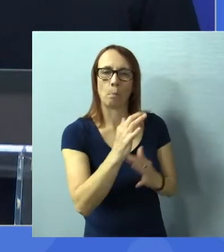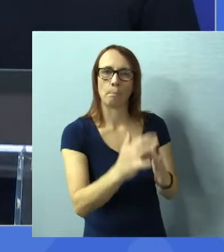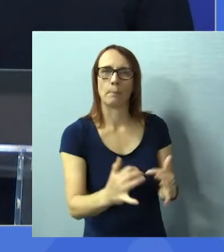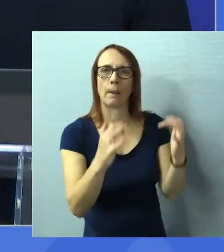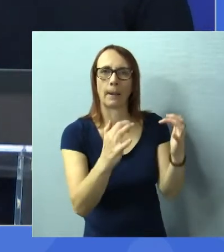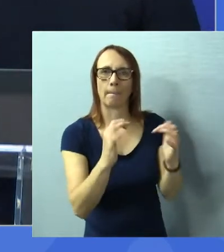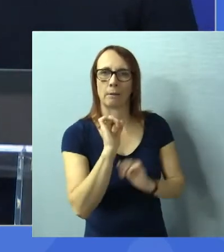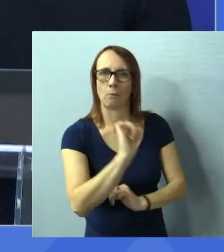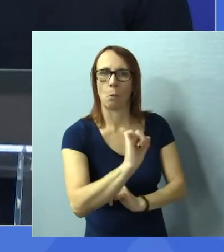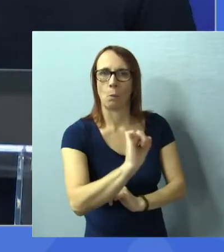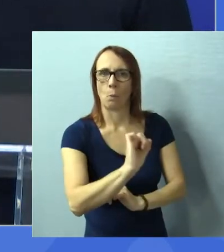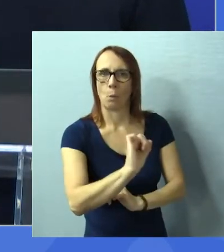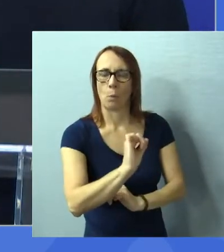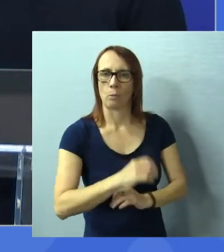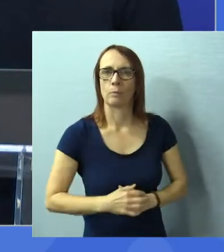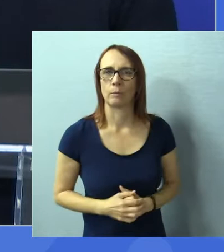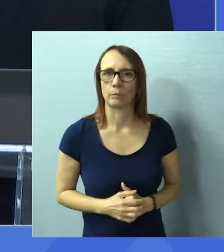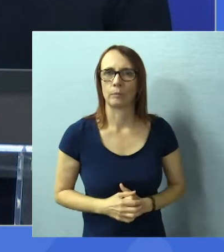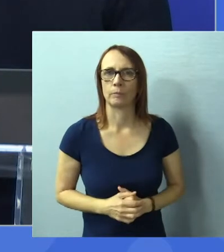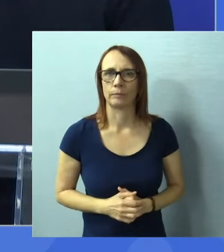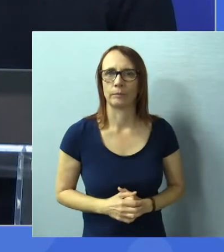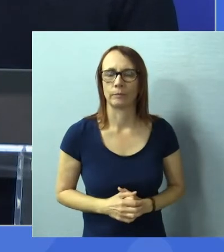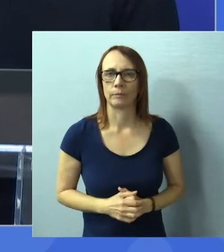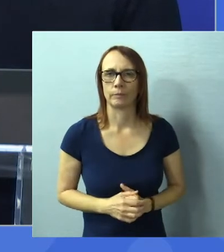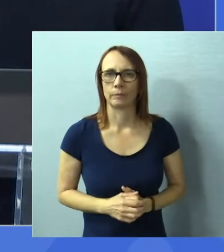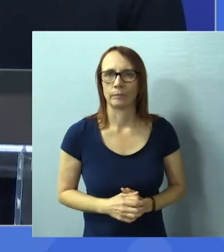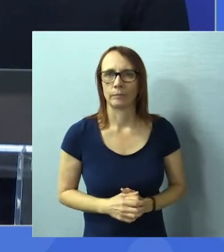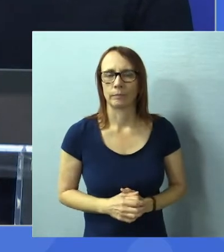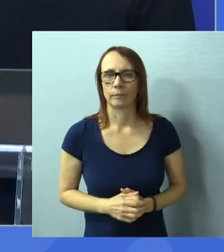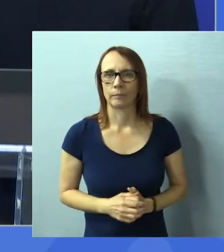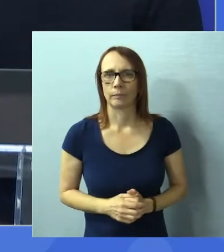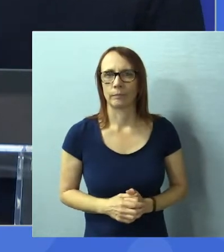reflected and it's all an amateur in terms of how people vote so we had two